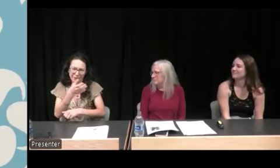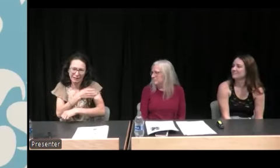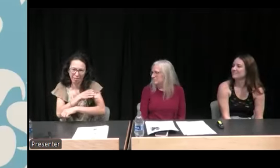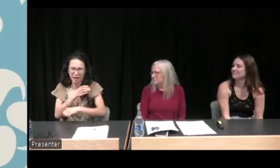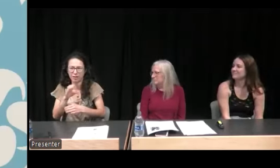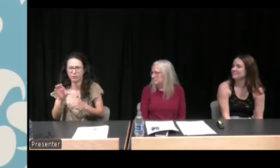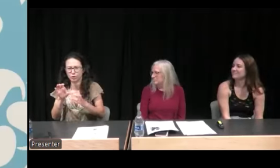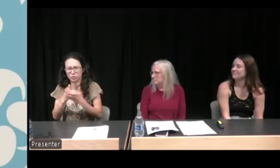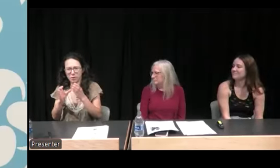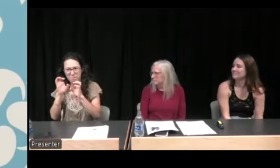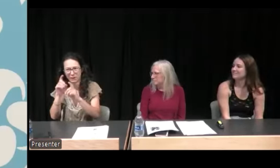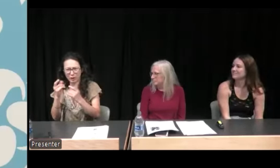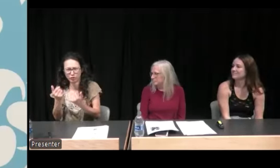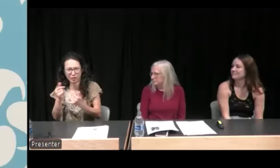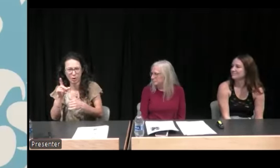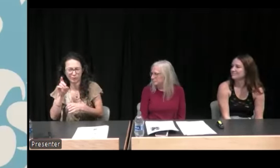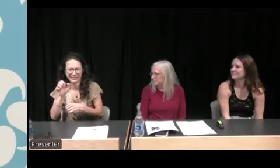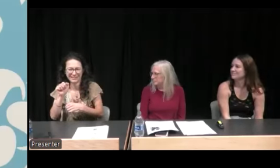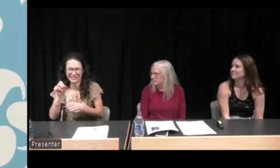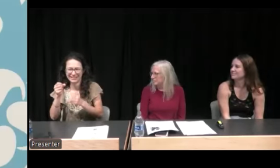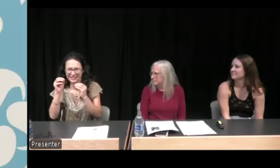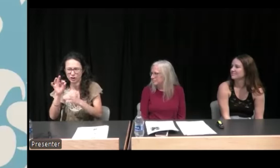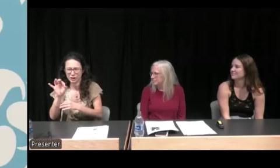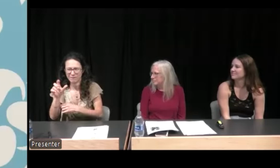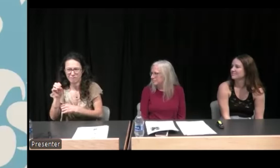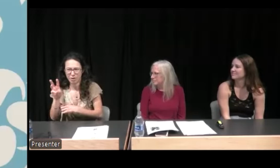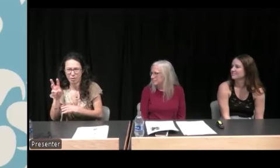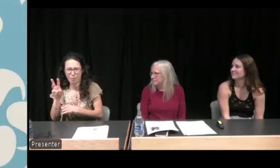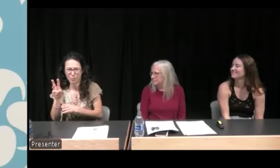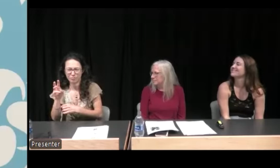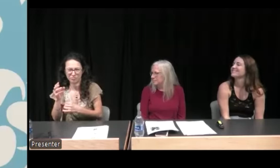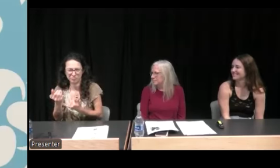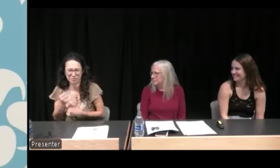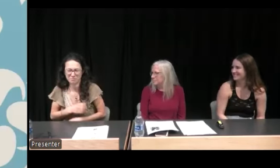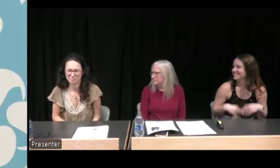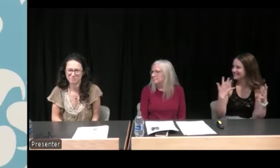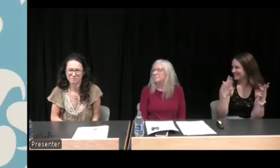here to the deaf Wellness Center doing clinical work some education and also teaching some